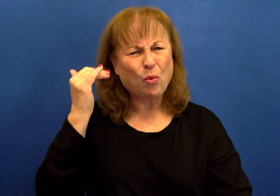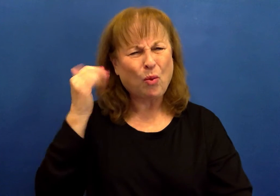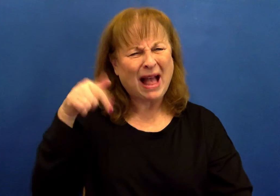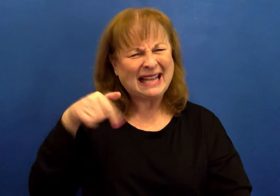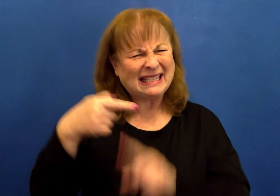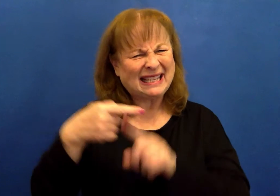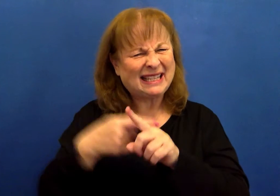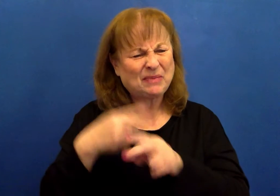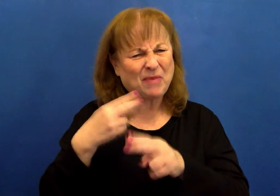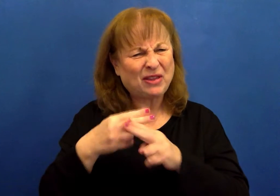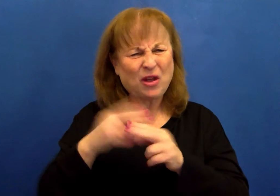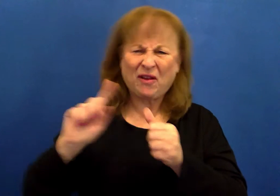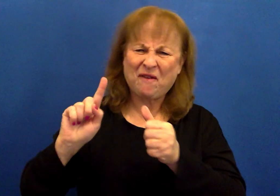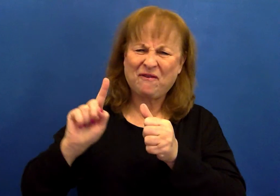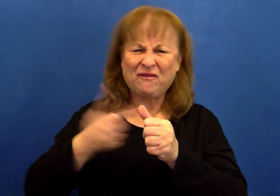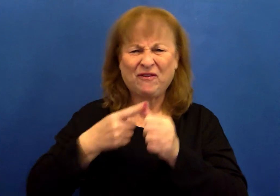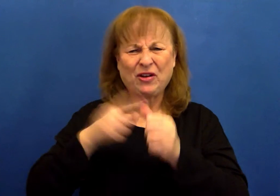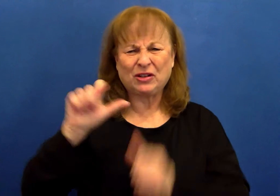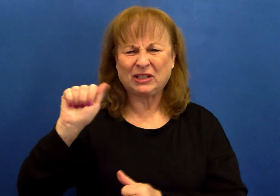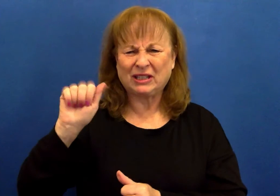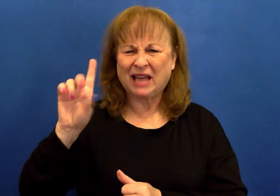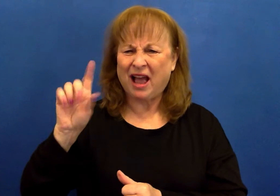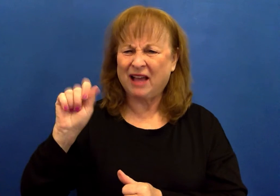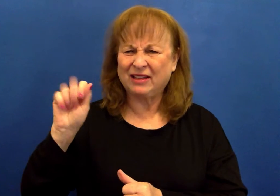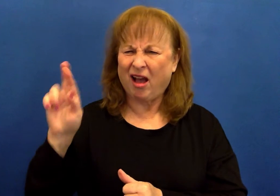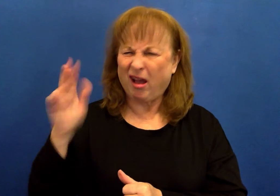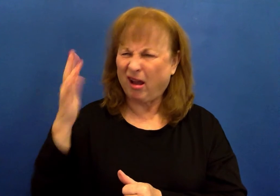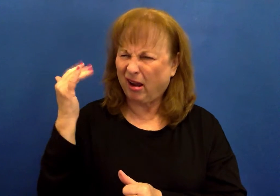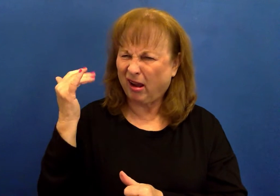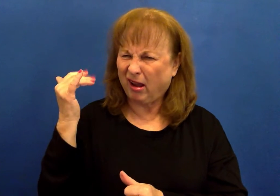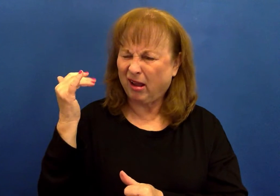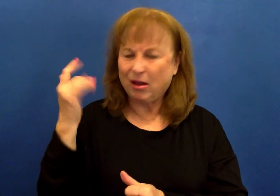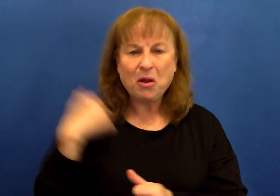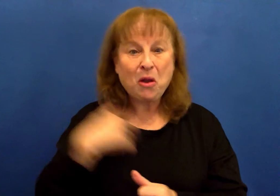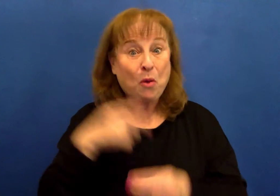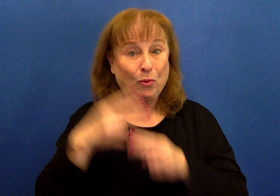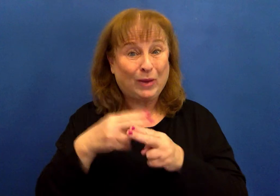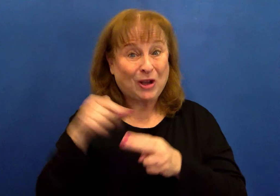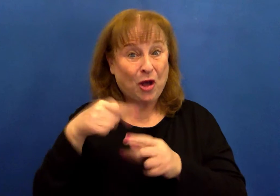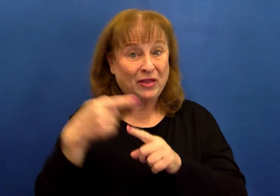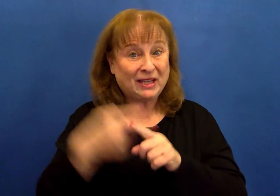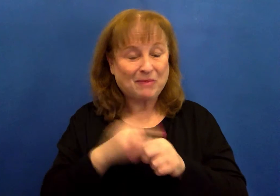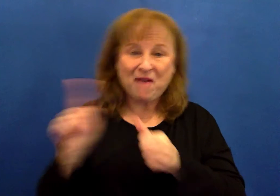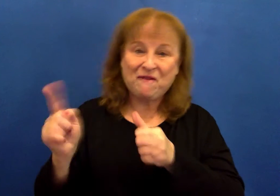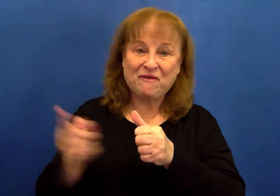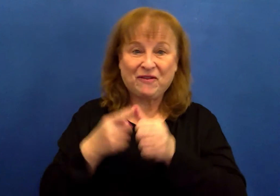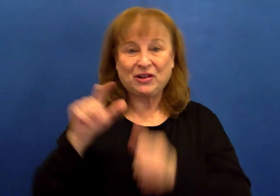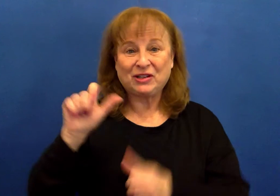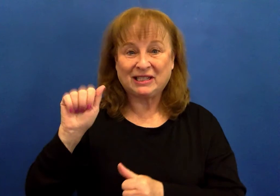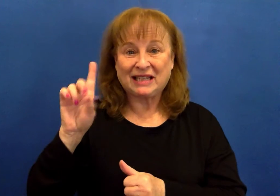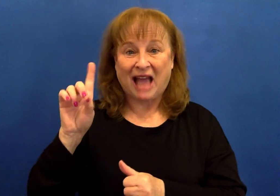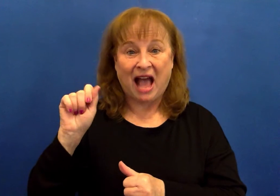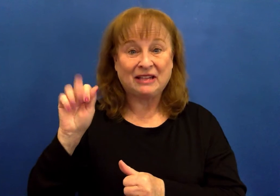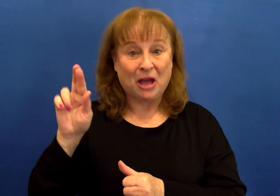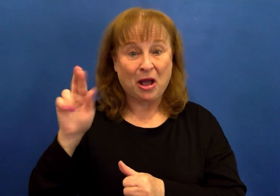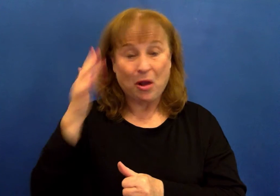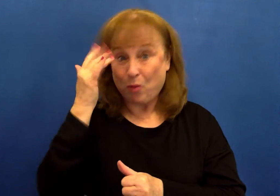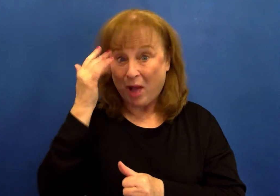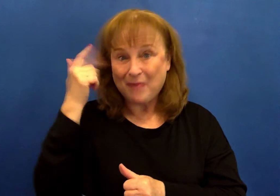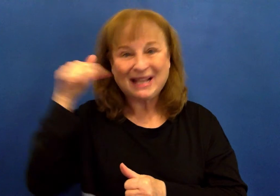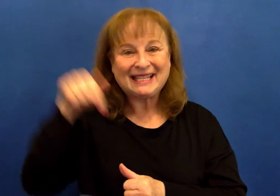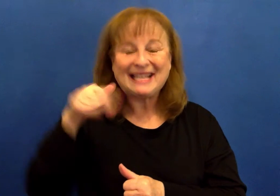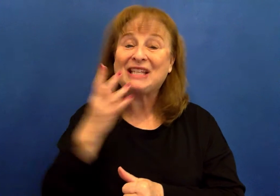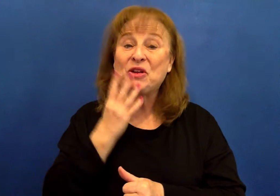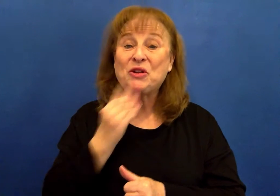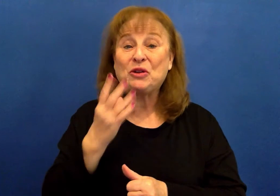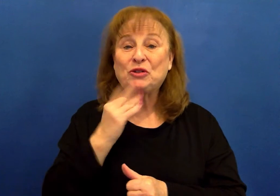month called the first Adar? We call this month first Adar because this is a Jewish leap year and